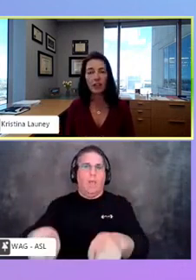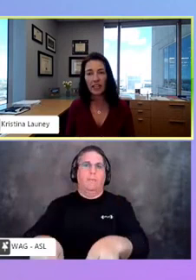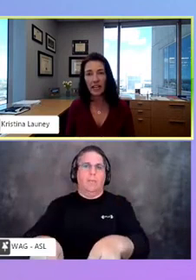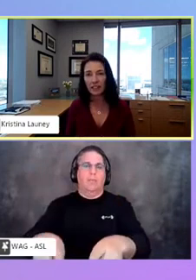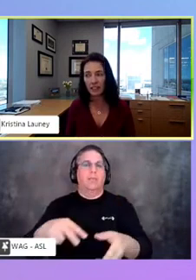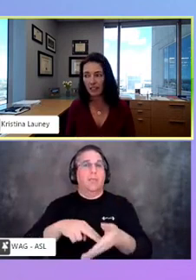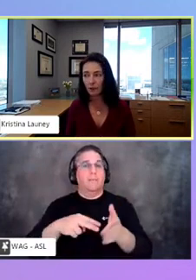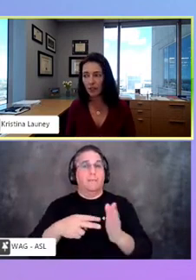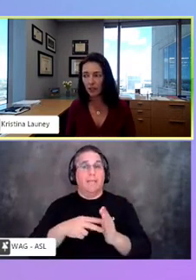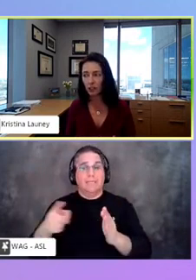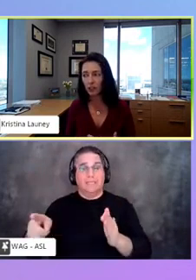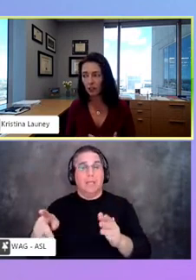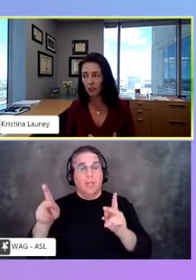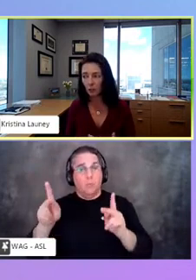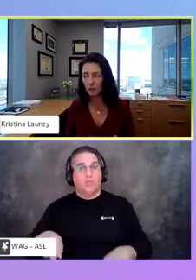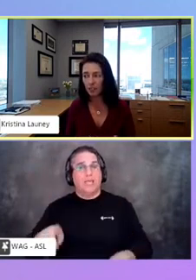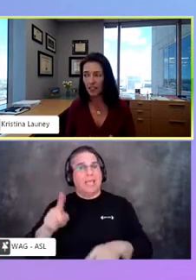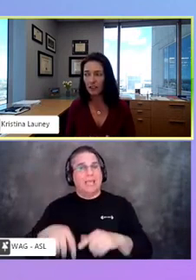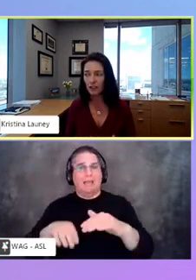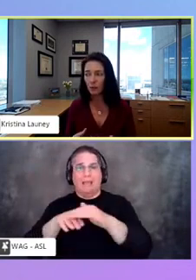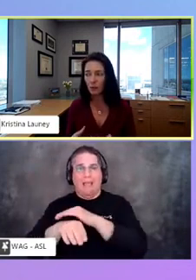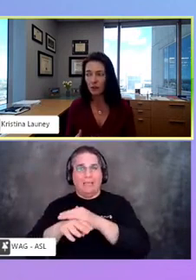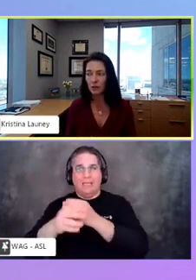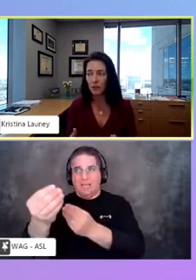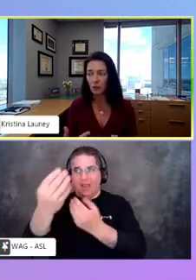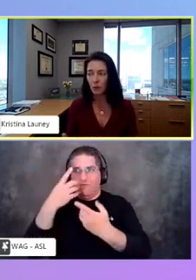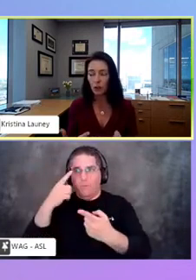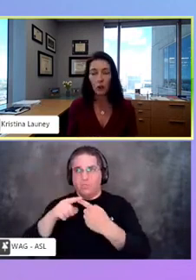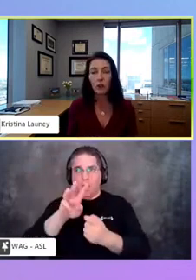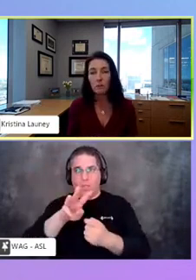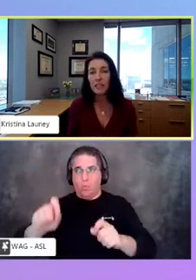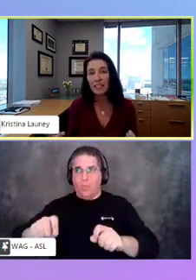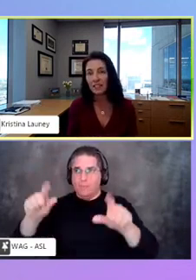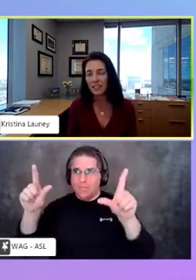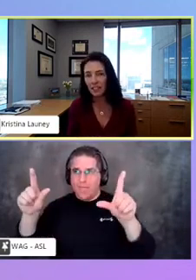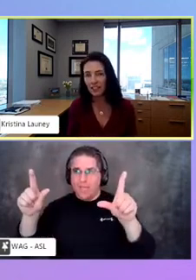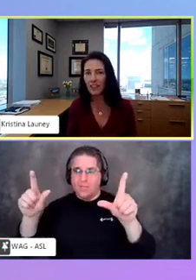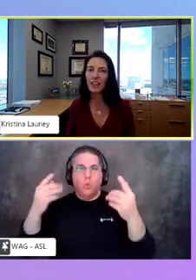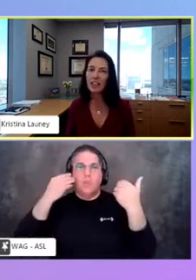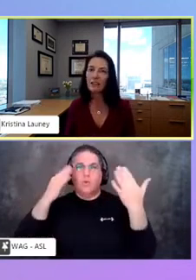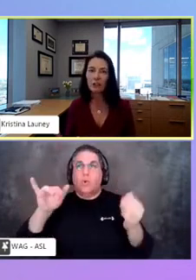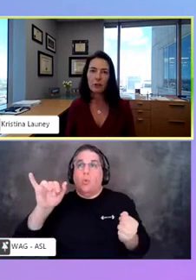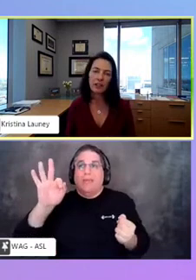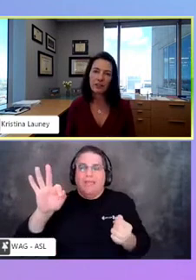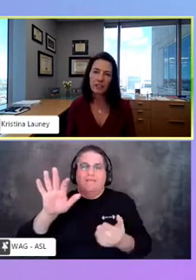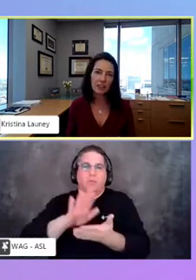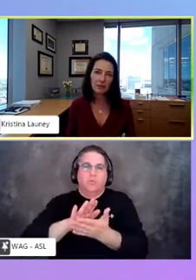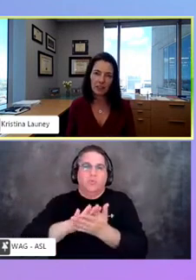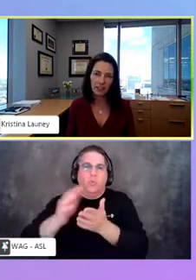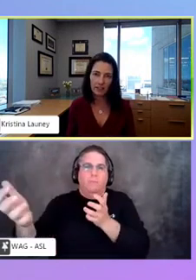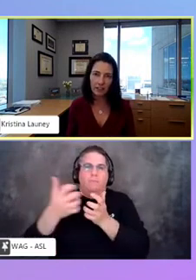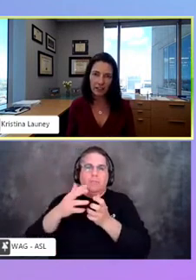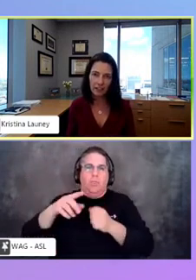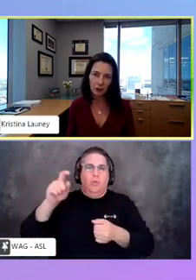Ave, the court held that informational injury could occur where the plaintiff could not access